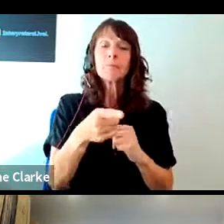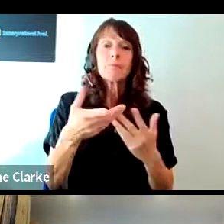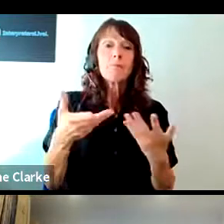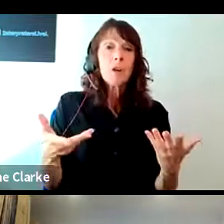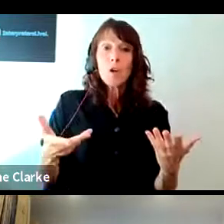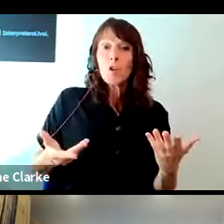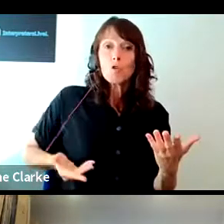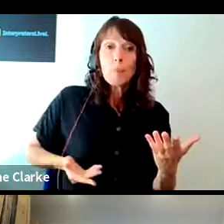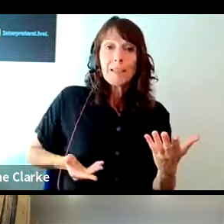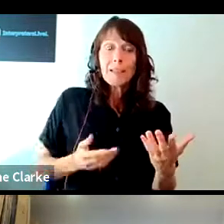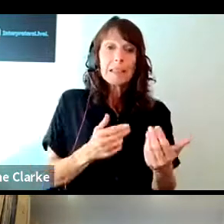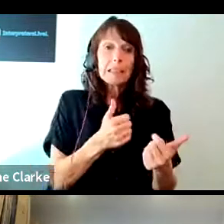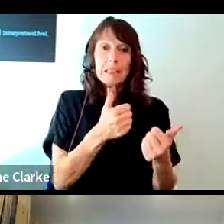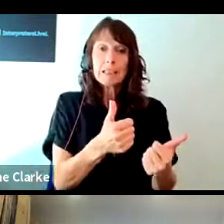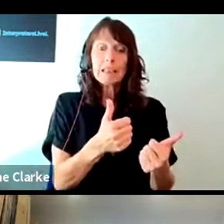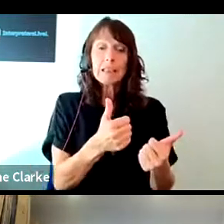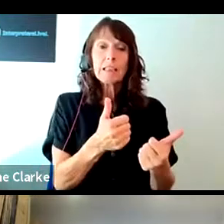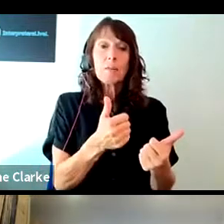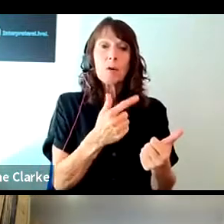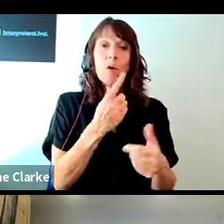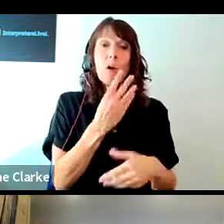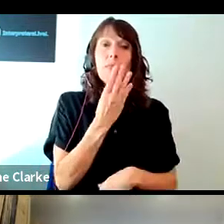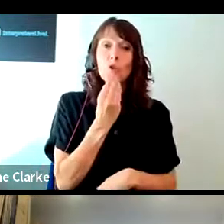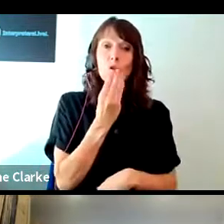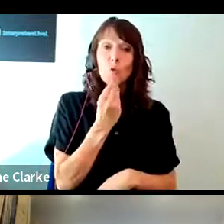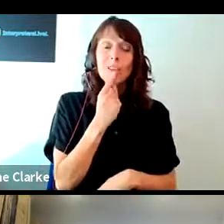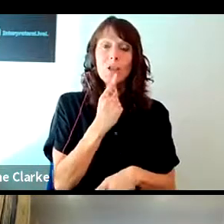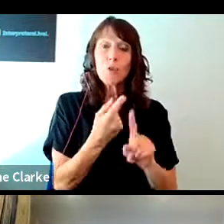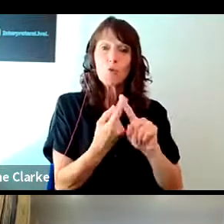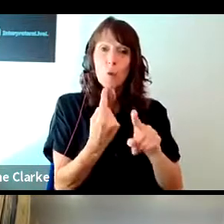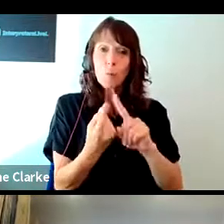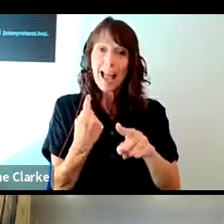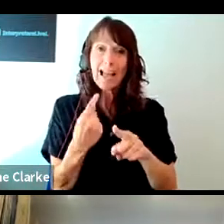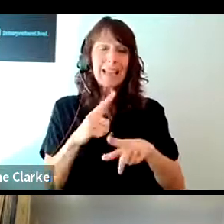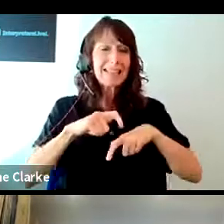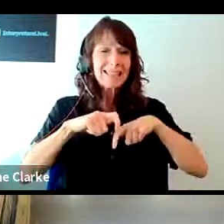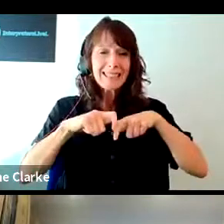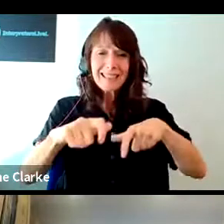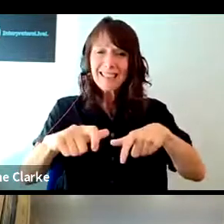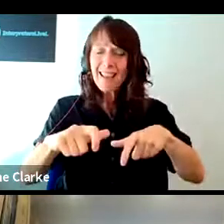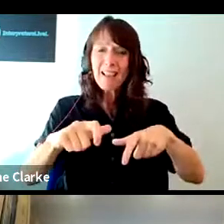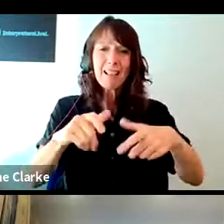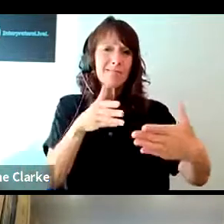the users that replied to survey were finding inaccessible websites and apps, nonetheless.